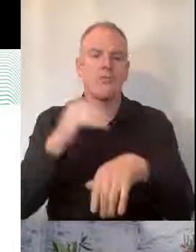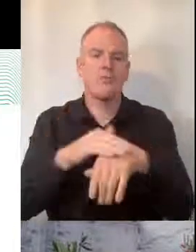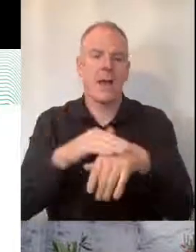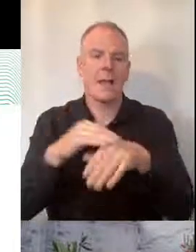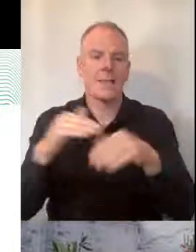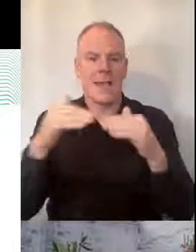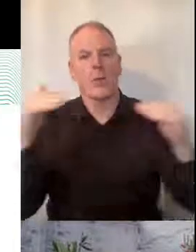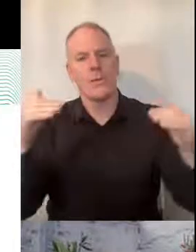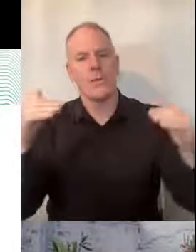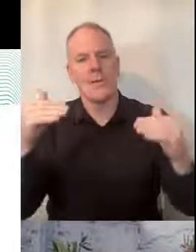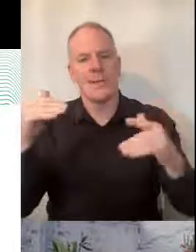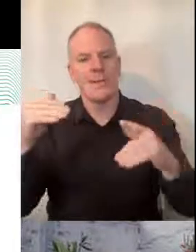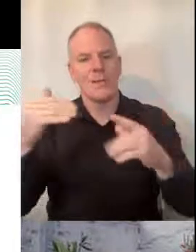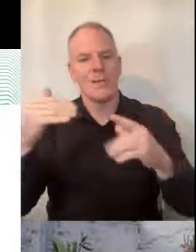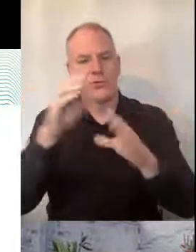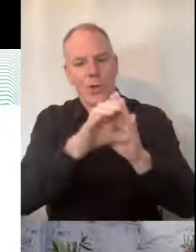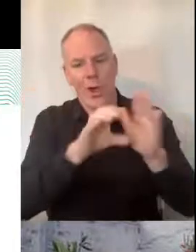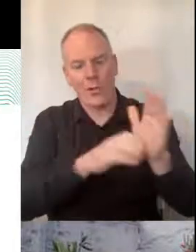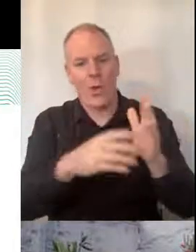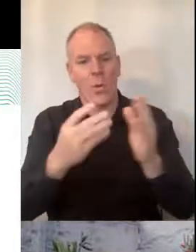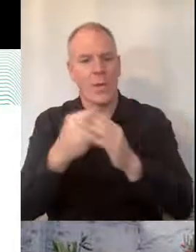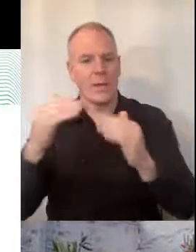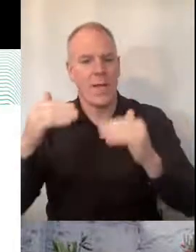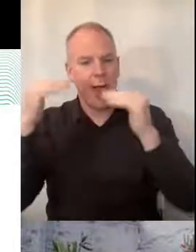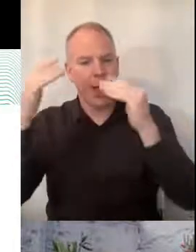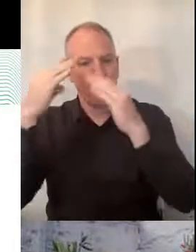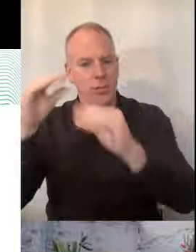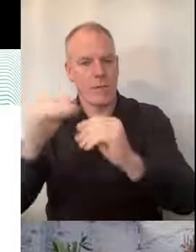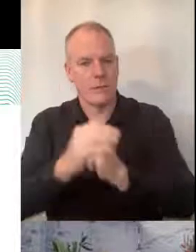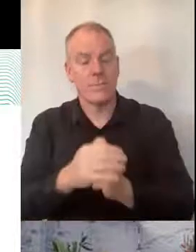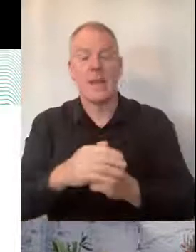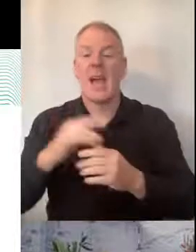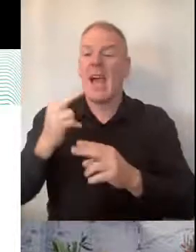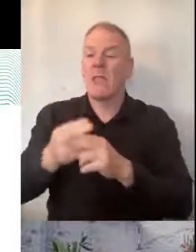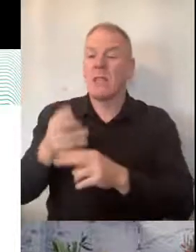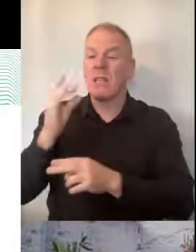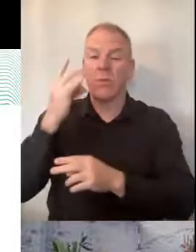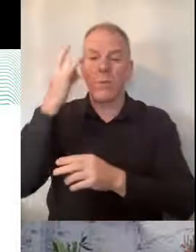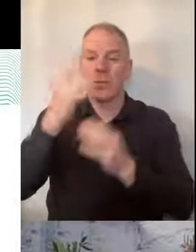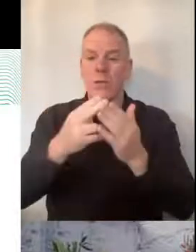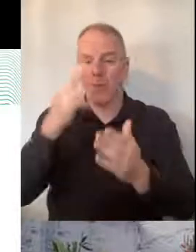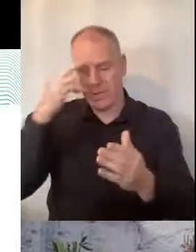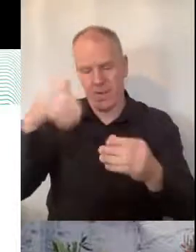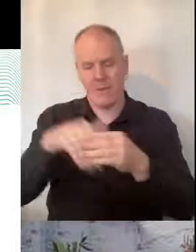With advanced HE external to Queens, she is part of two international UDL groups.